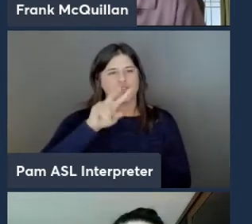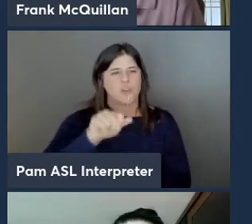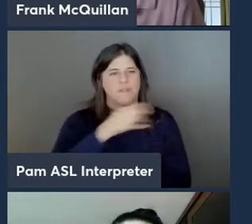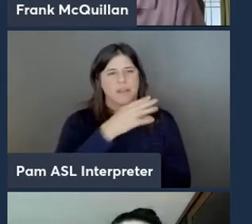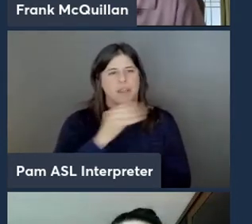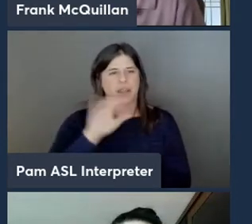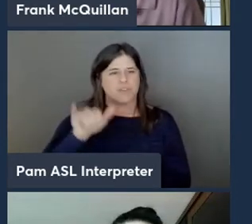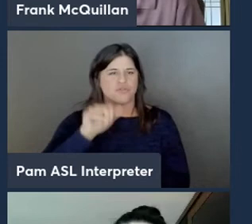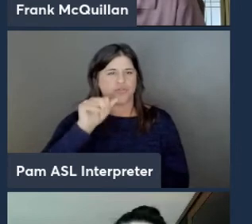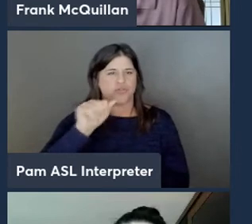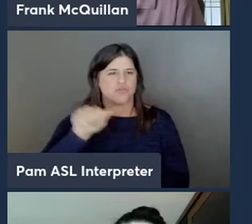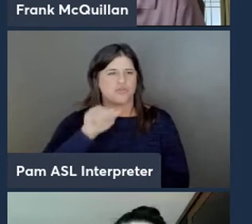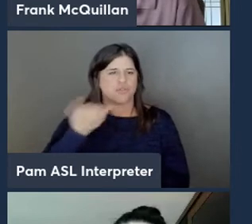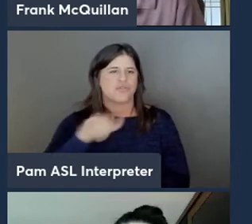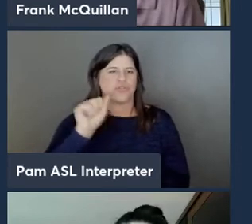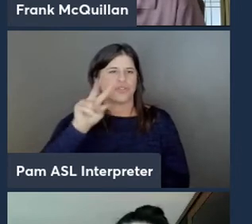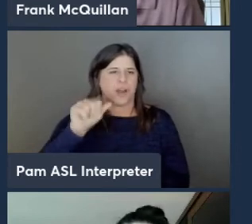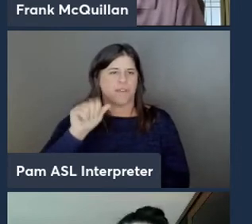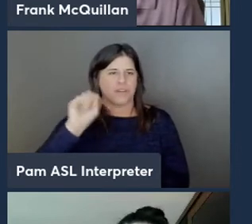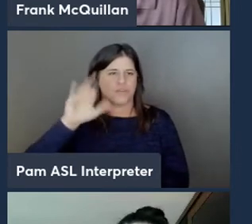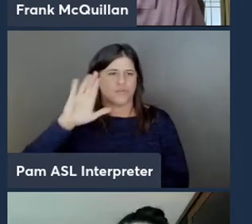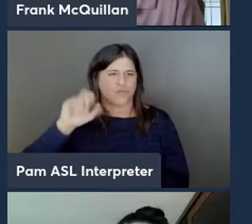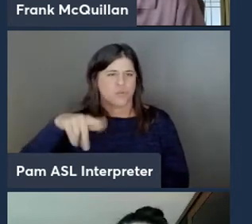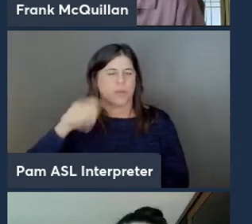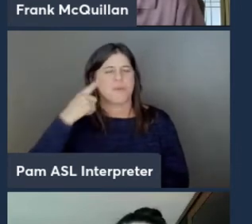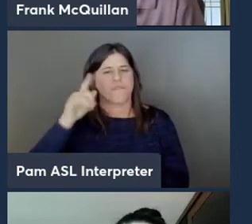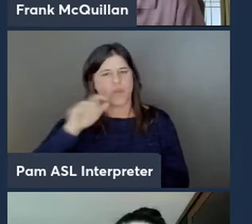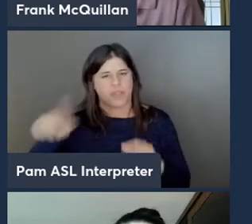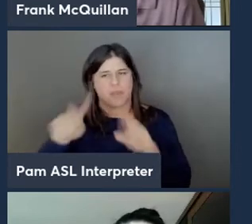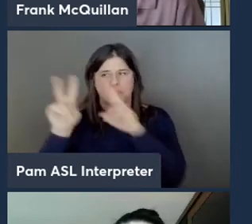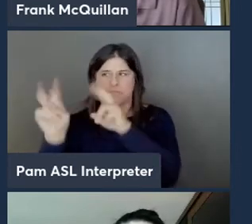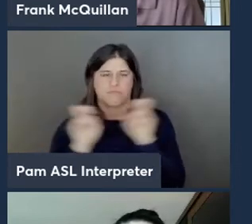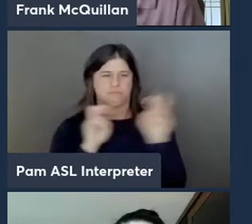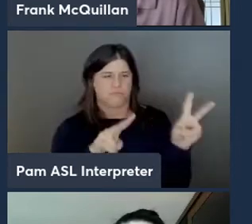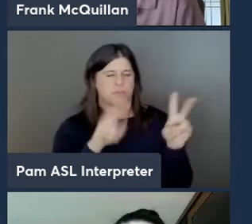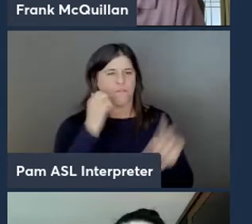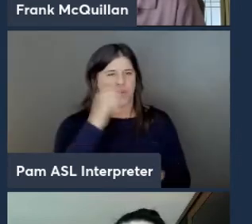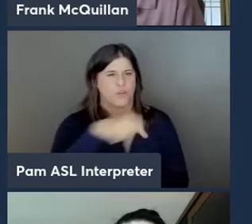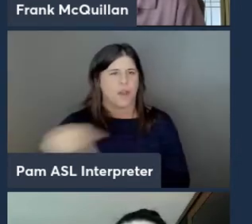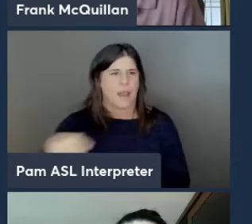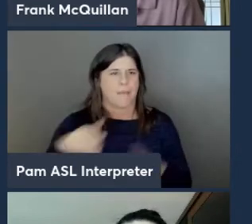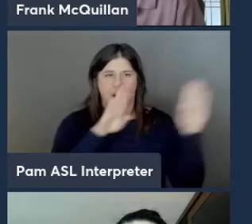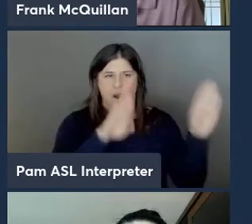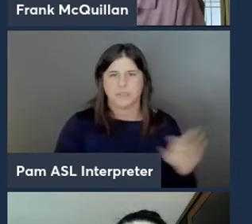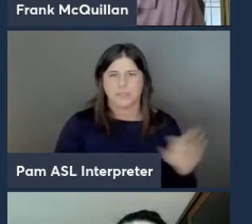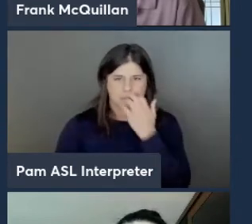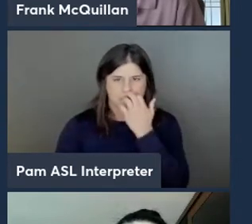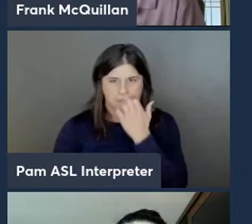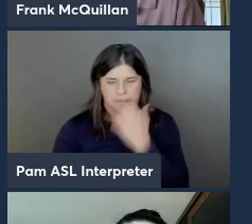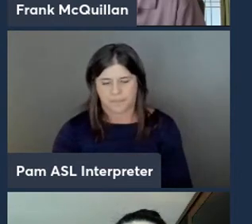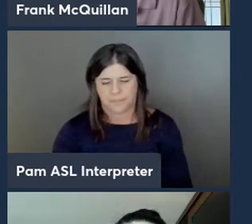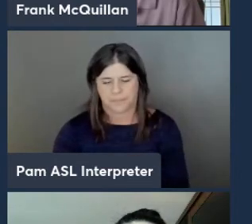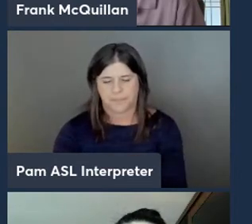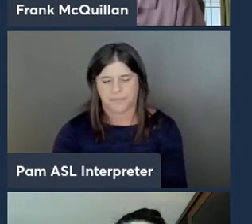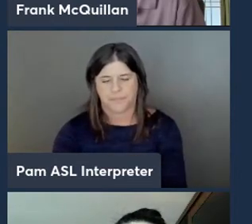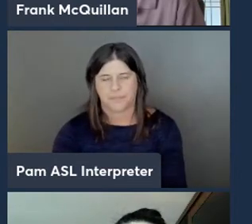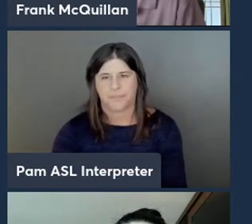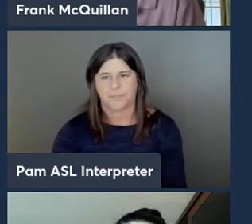to copy and paste into their application. Awesome. So I'm gonna go ahead and create this feature. I'll go back to the bookstore.